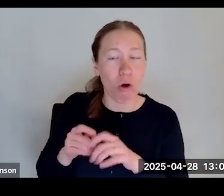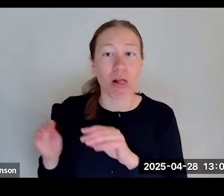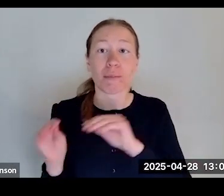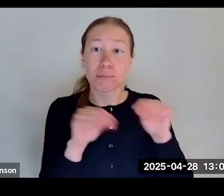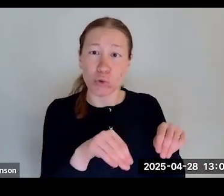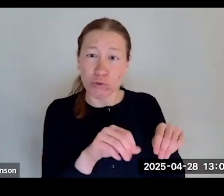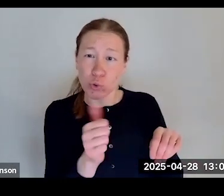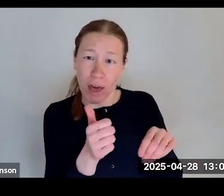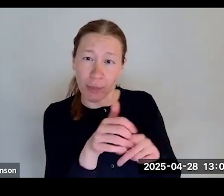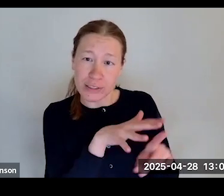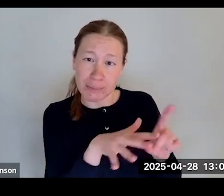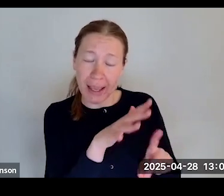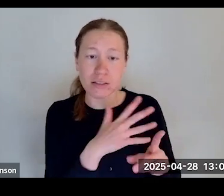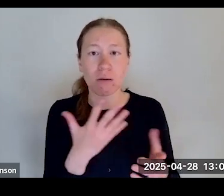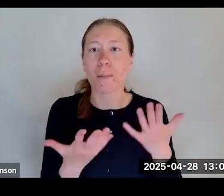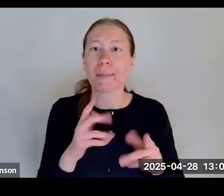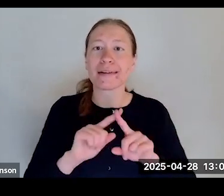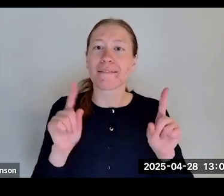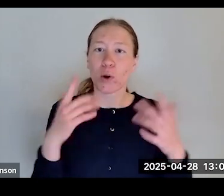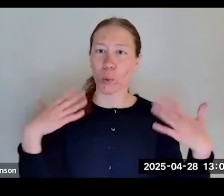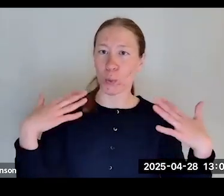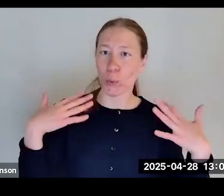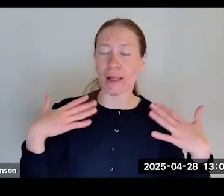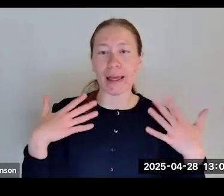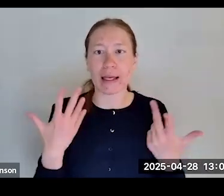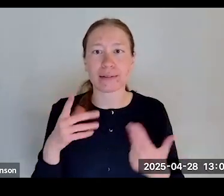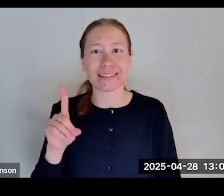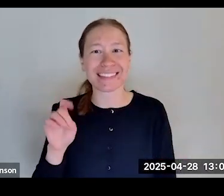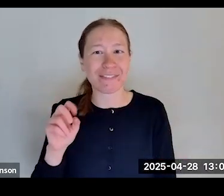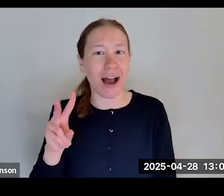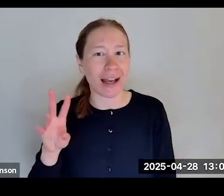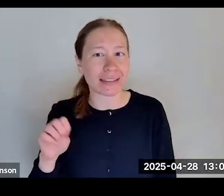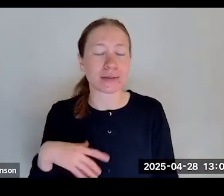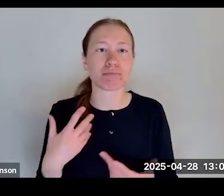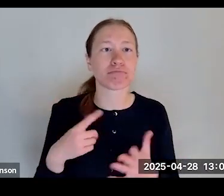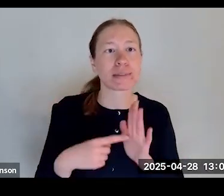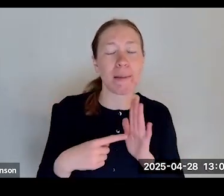or having different cooling devices such as a fan or an ice pack or different items